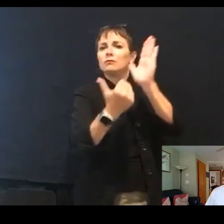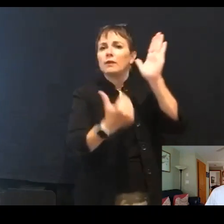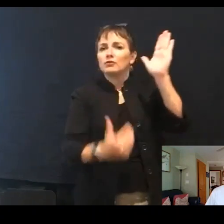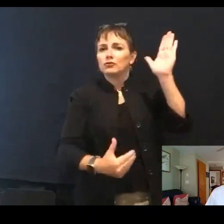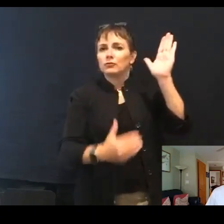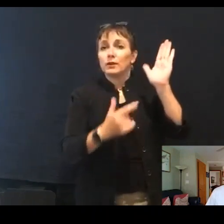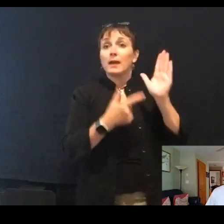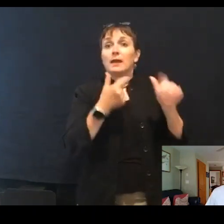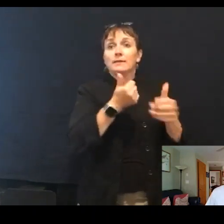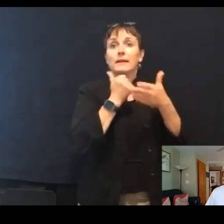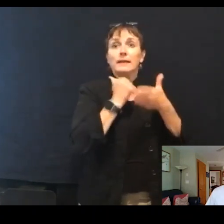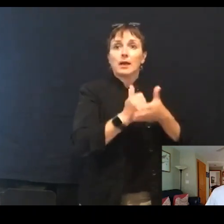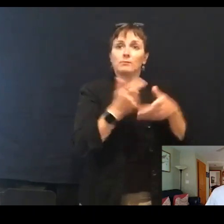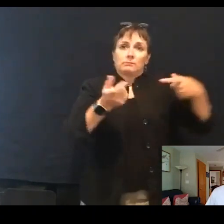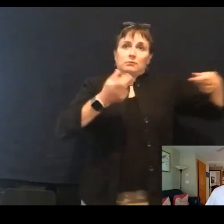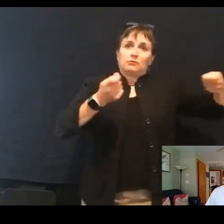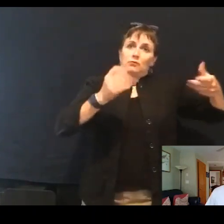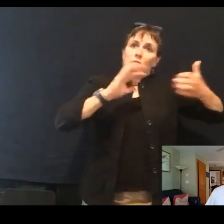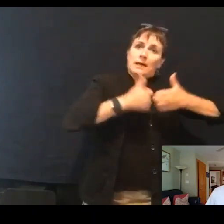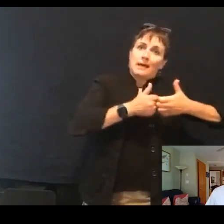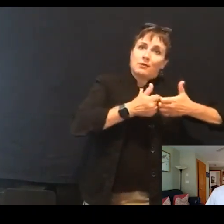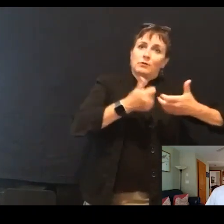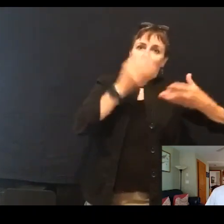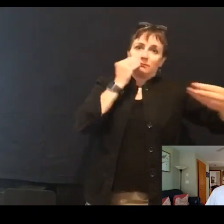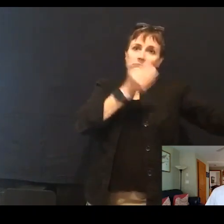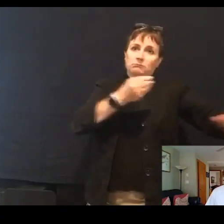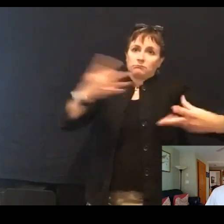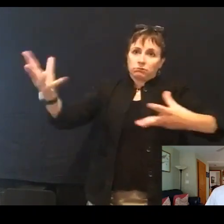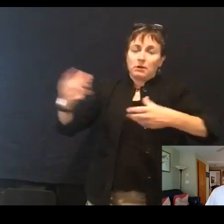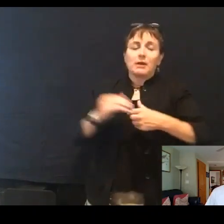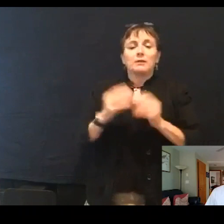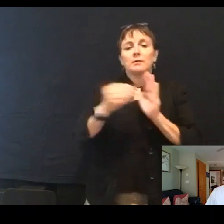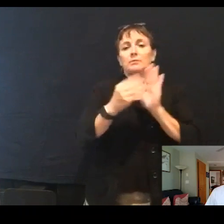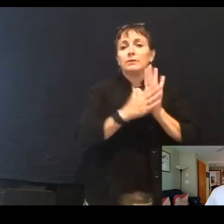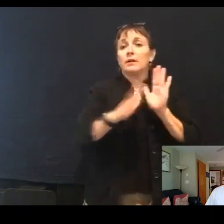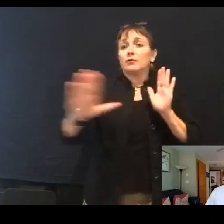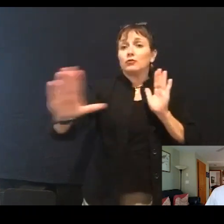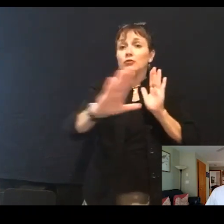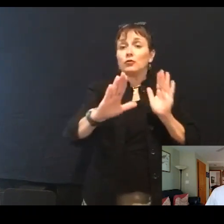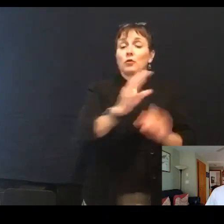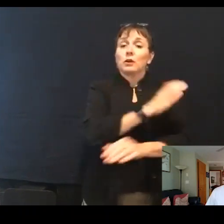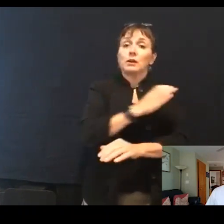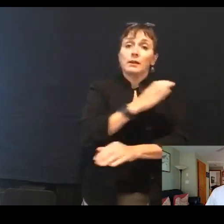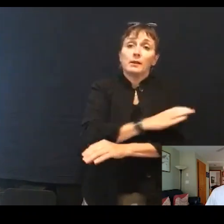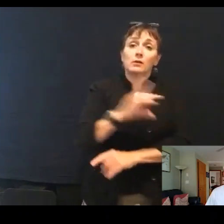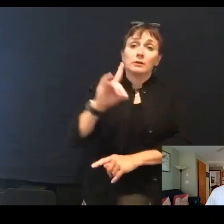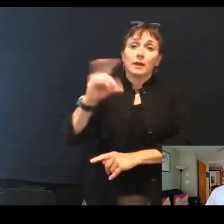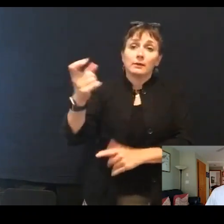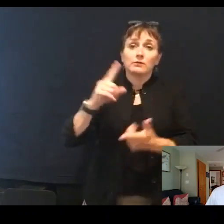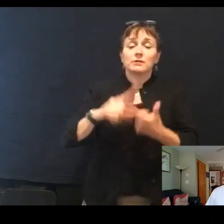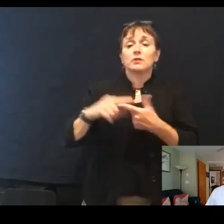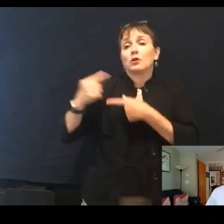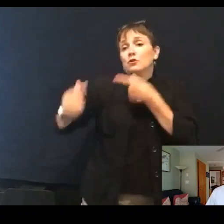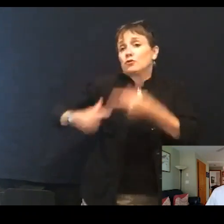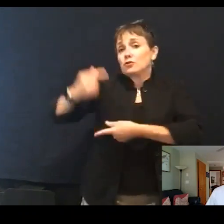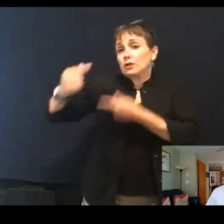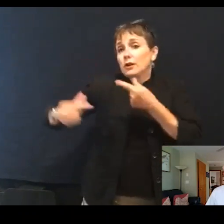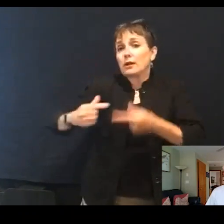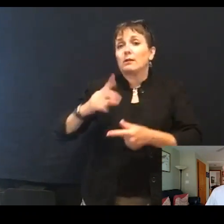They act as centralized sources of information, capturing your clinical diagnosis, your genetic diagnosis, and other information